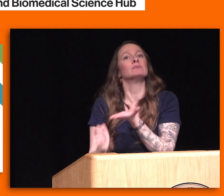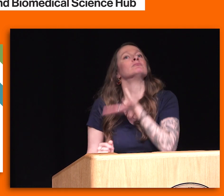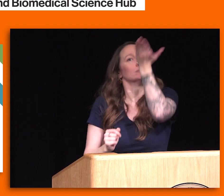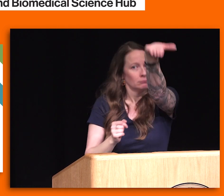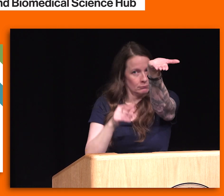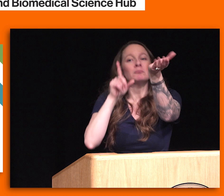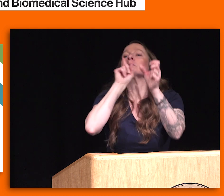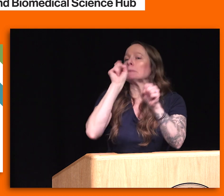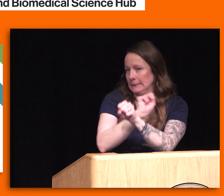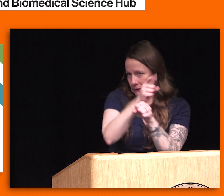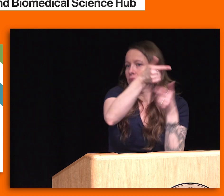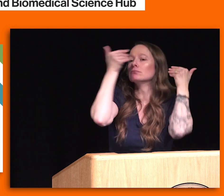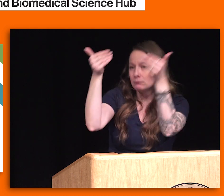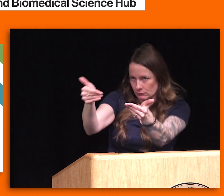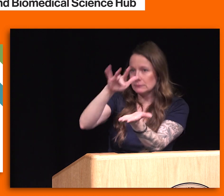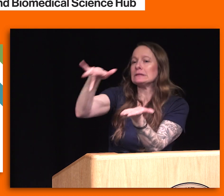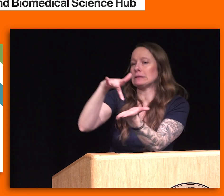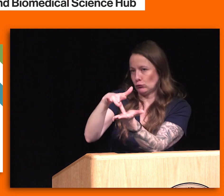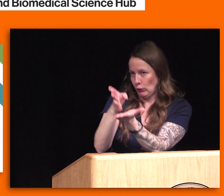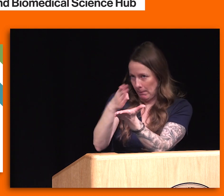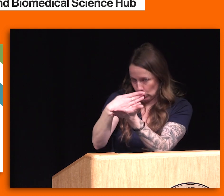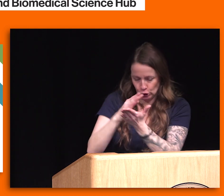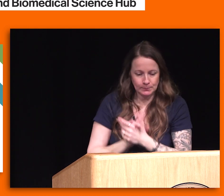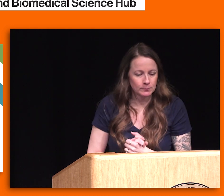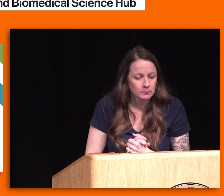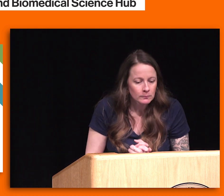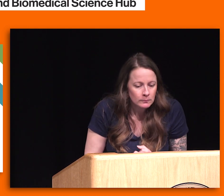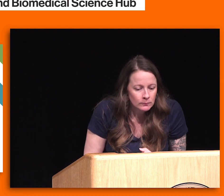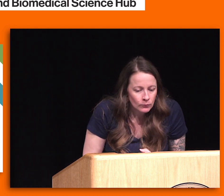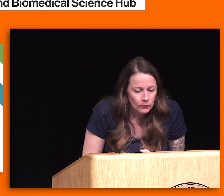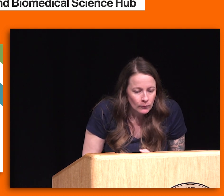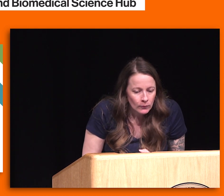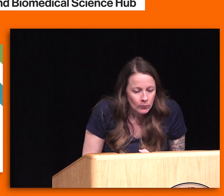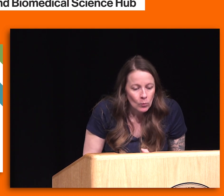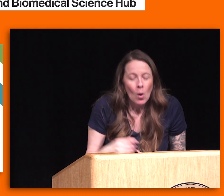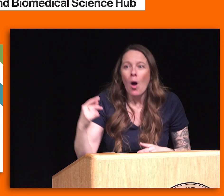We wanted a central budget for the entire university, and they did create a central budget.